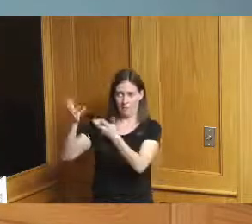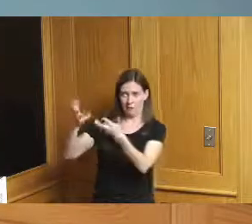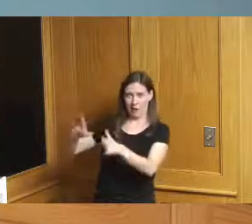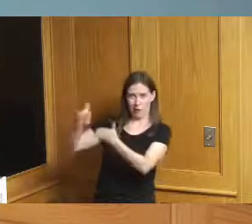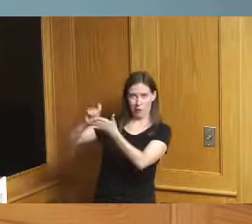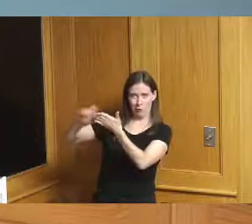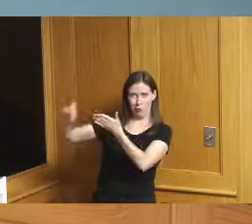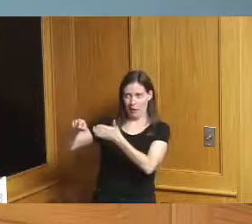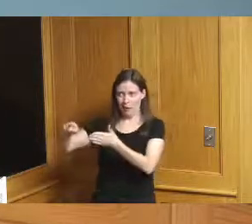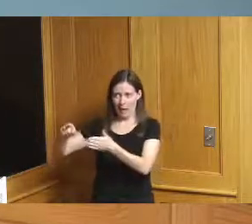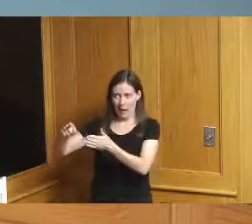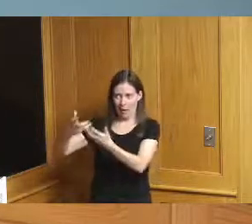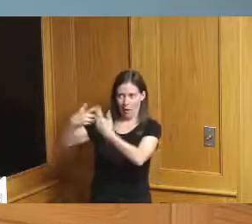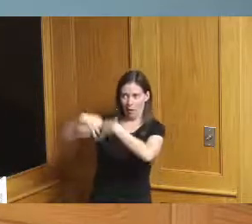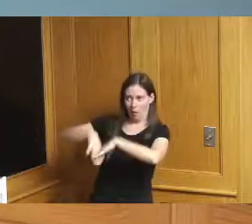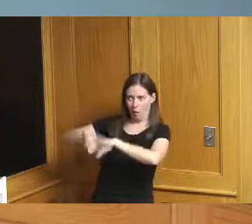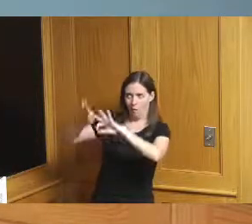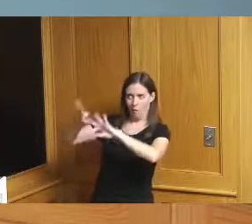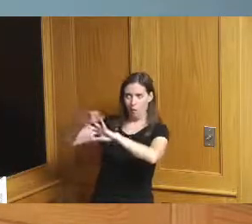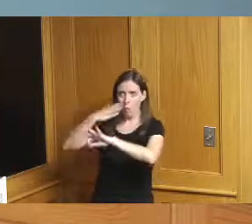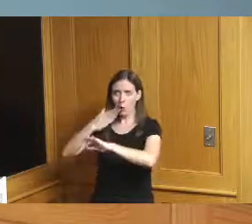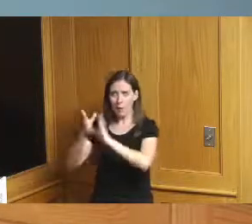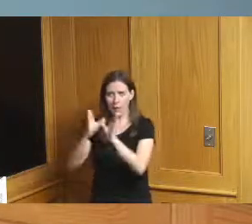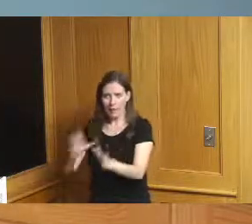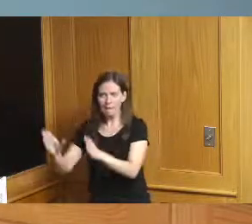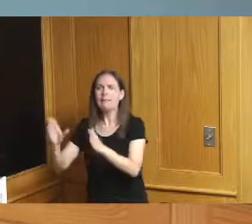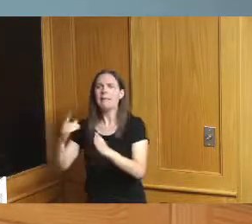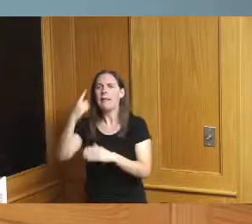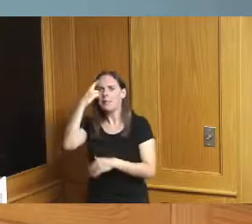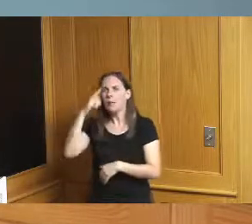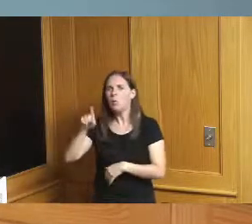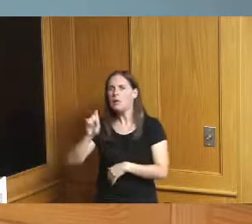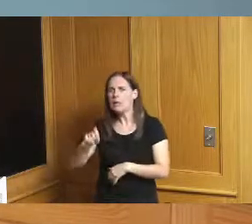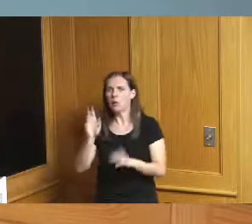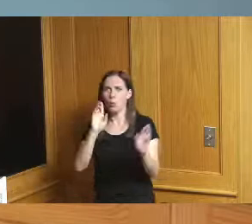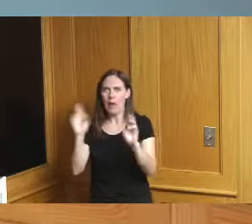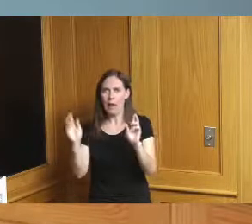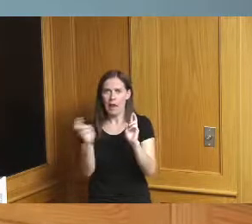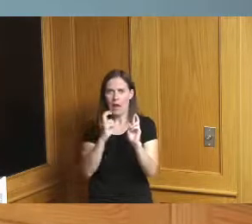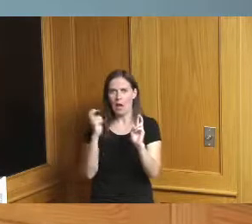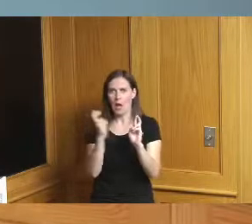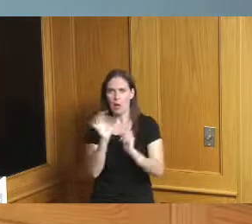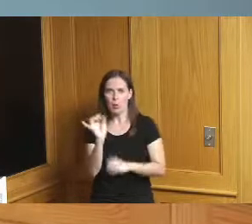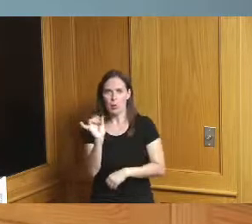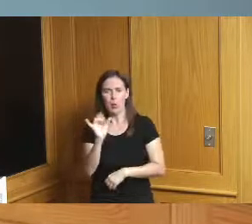figured it out but i also think it needs to be mobile because as you said Commissioner in your